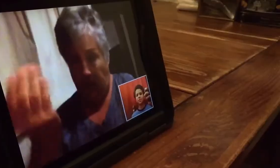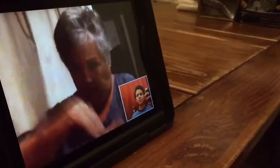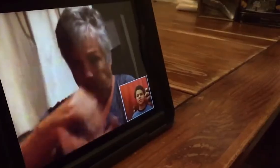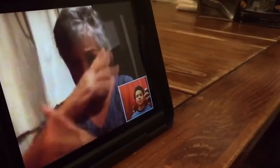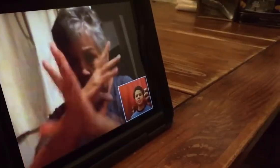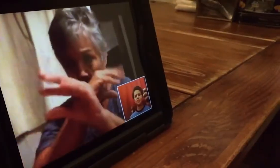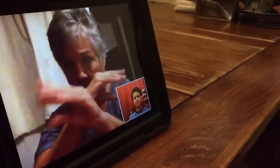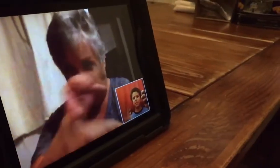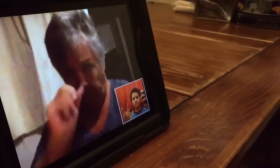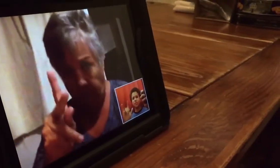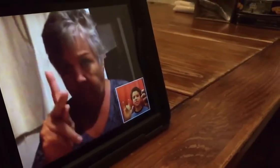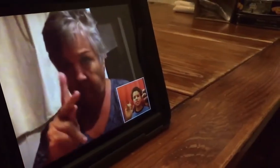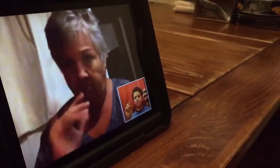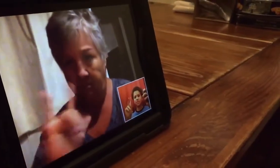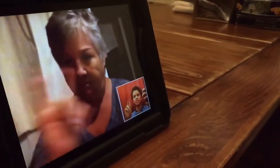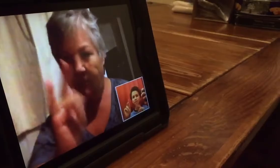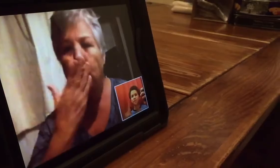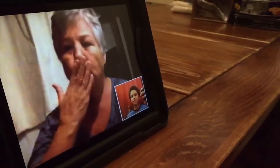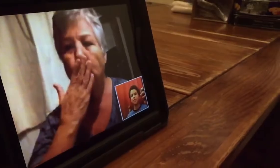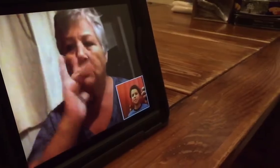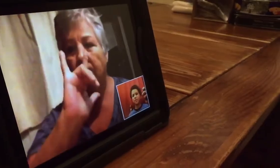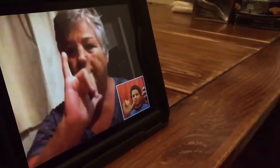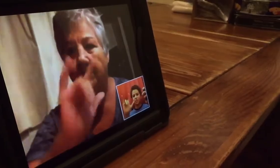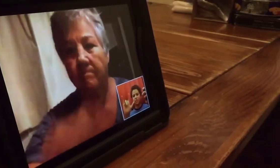We have to VP again, ok? I love you, mwah.